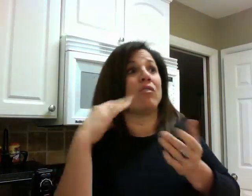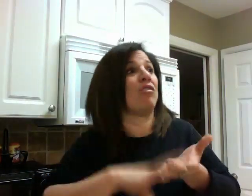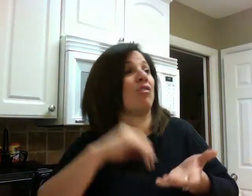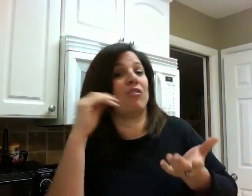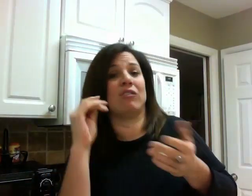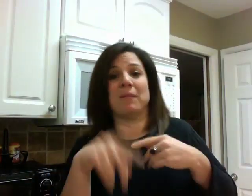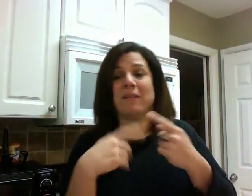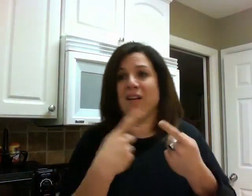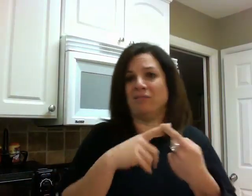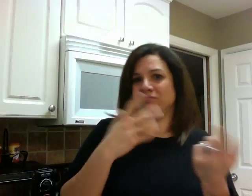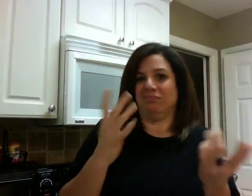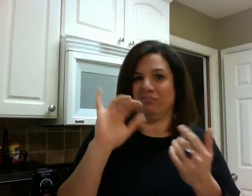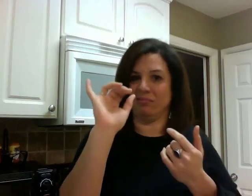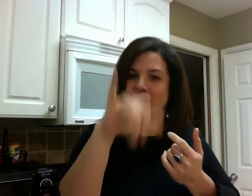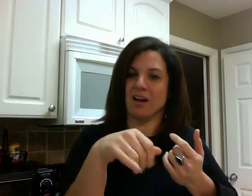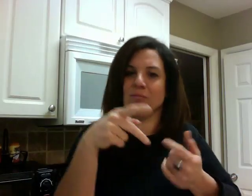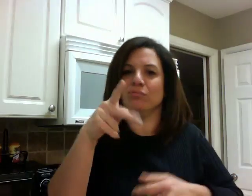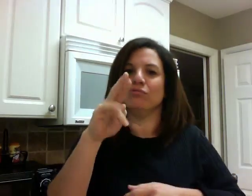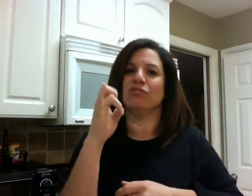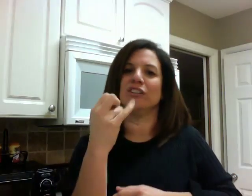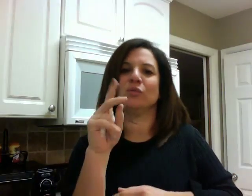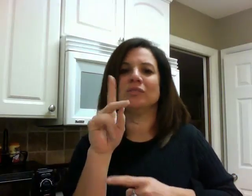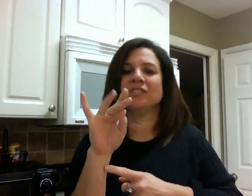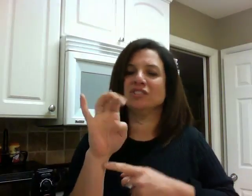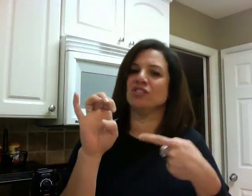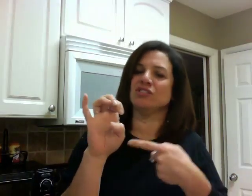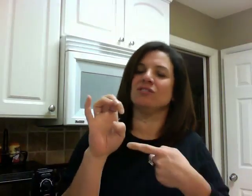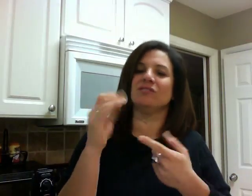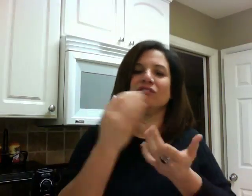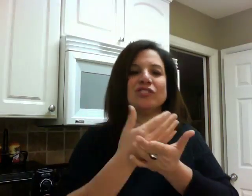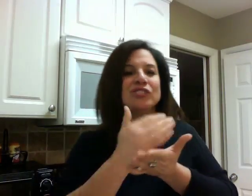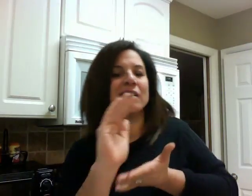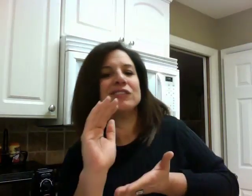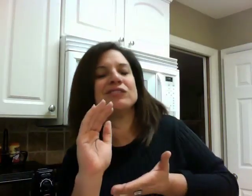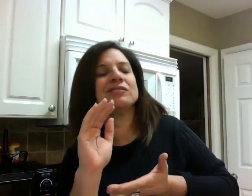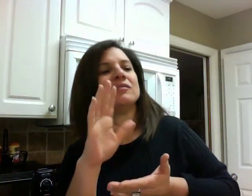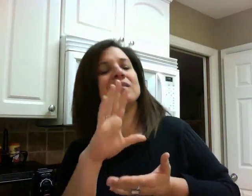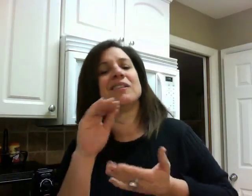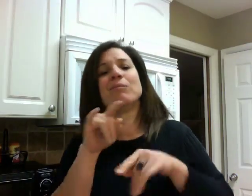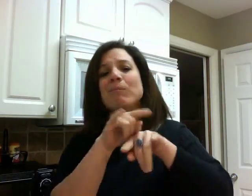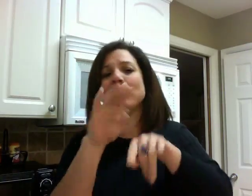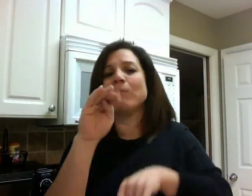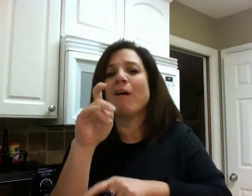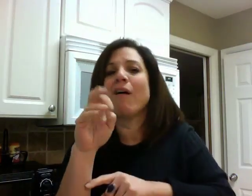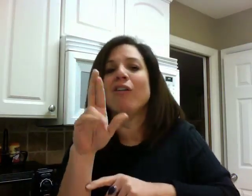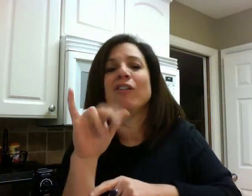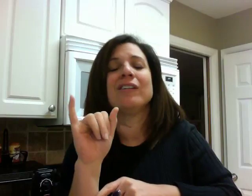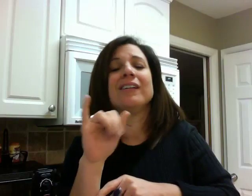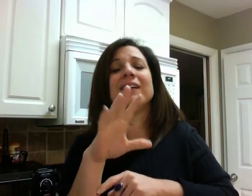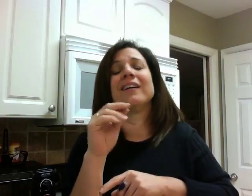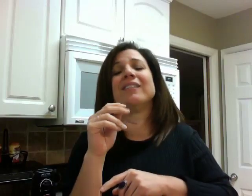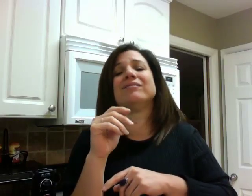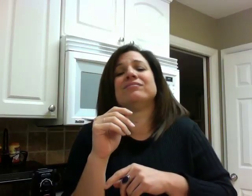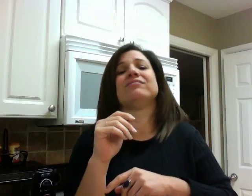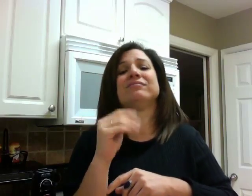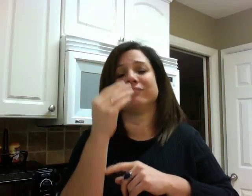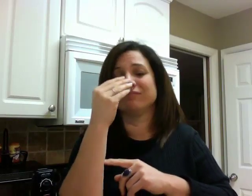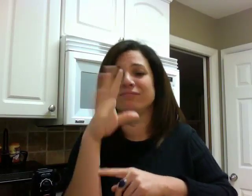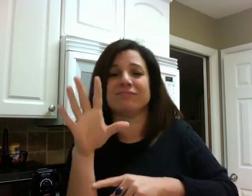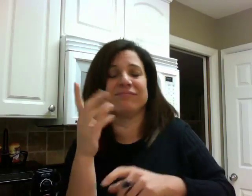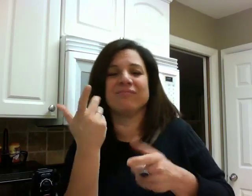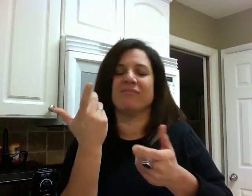While growing up, I learned what prejudice, rejection, mockery,